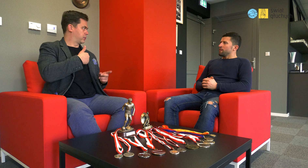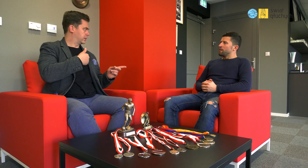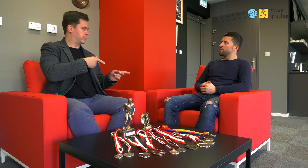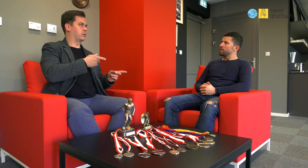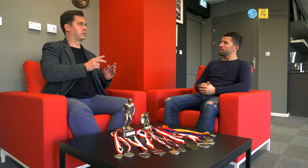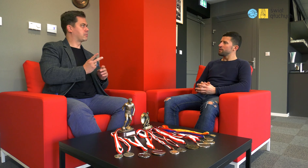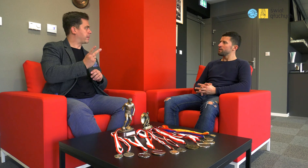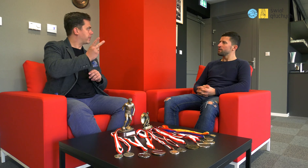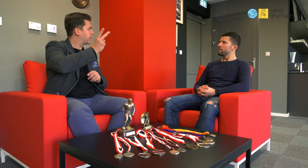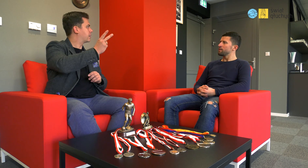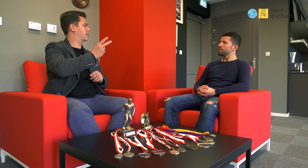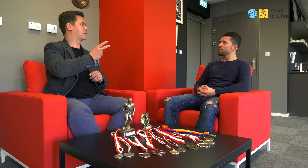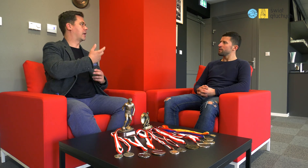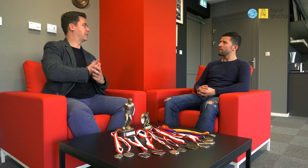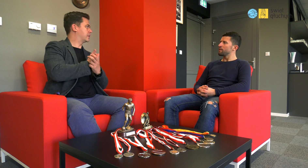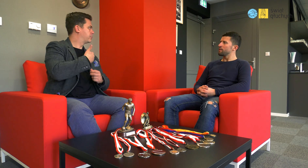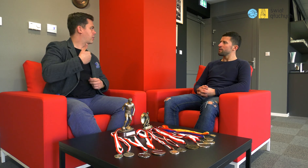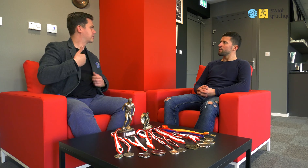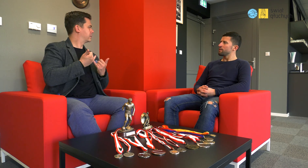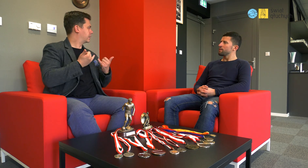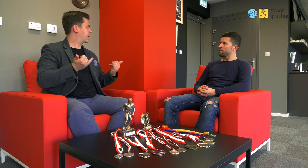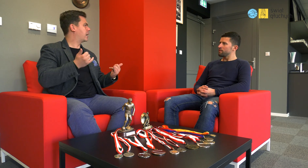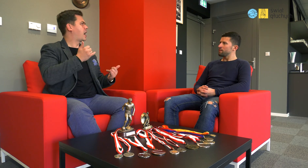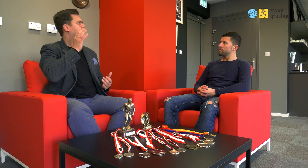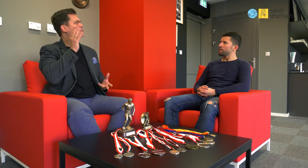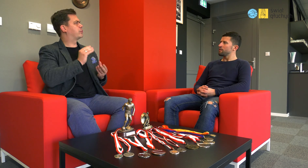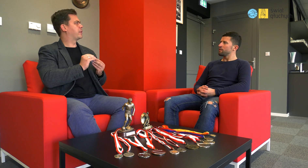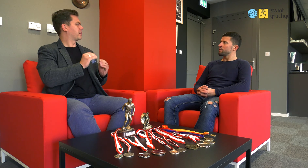Here in Poland you have been constantly promoted, climbing the career ladder,